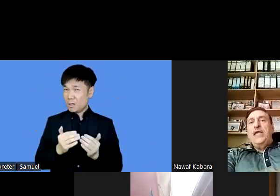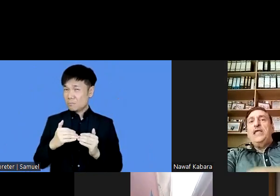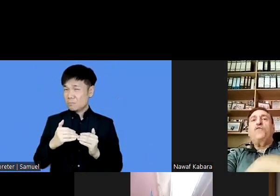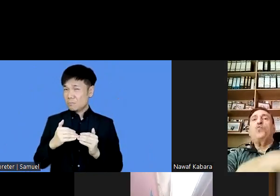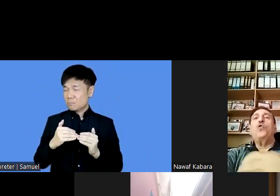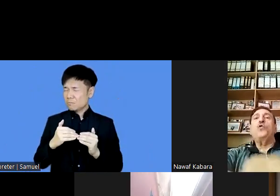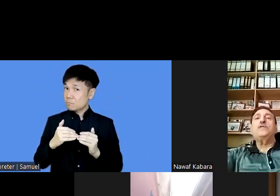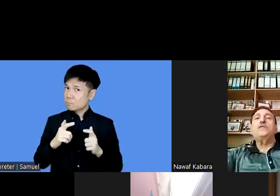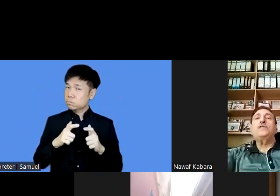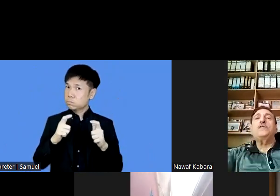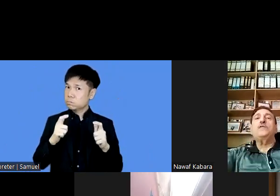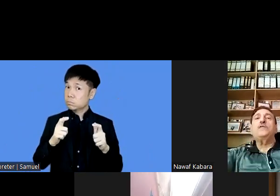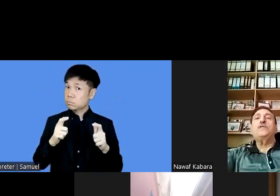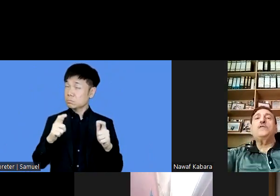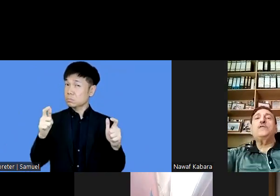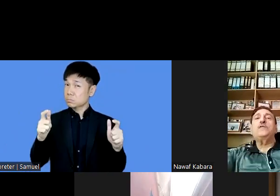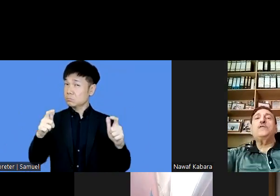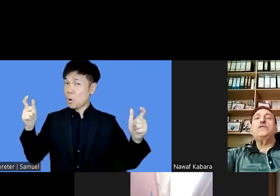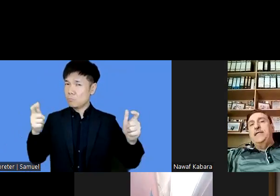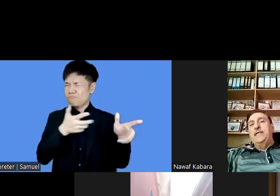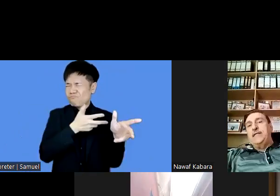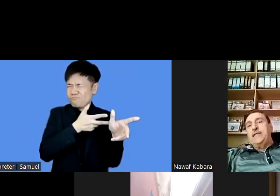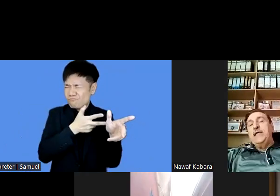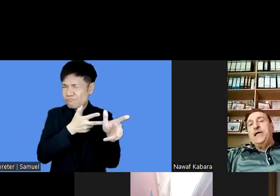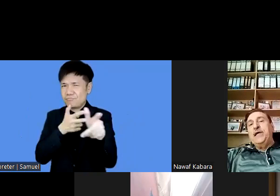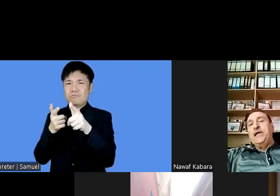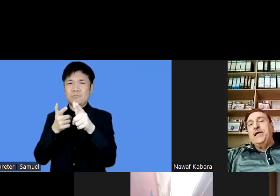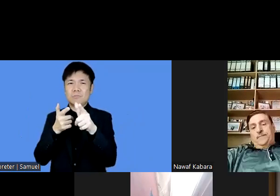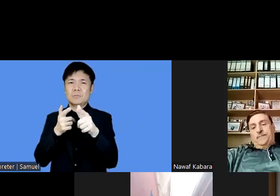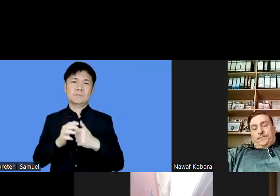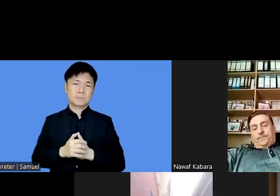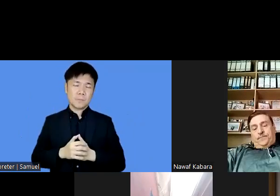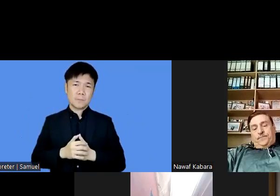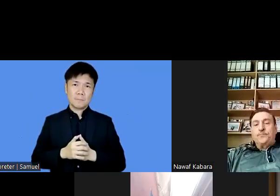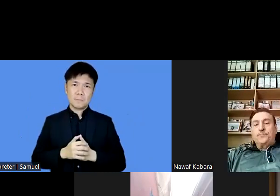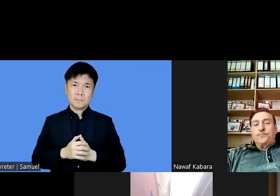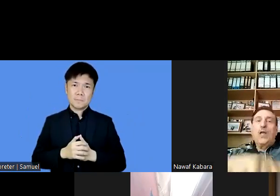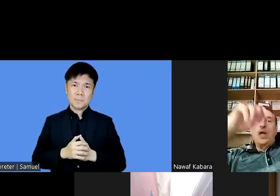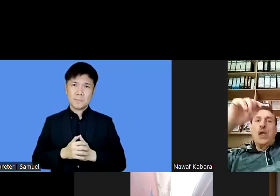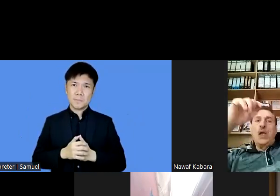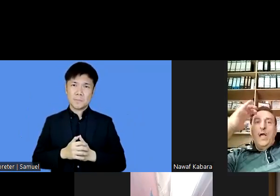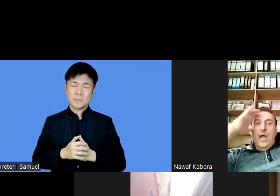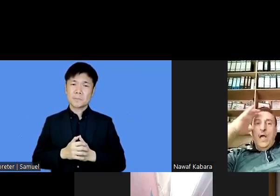heat for wars is increasing.